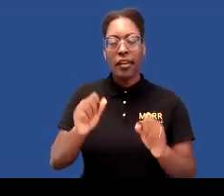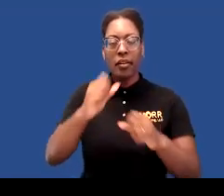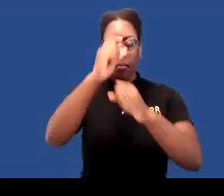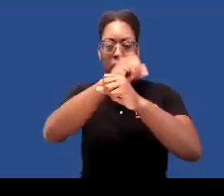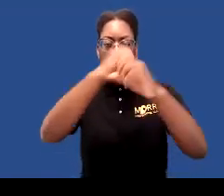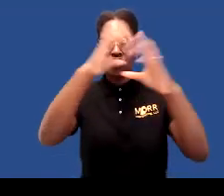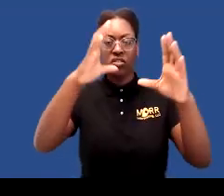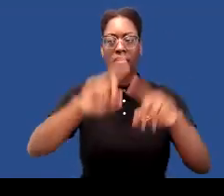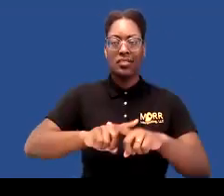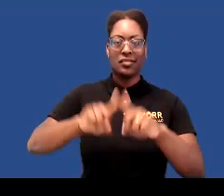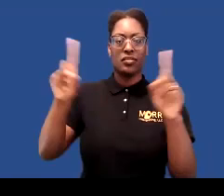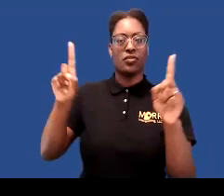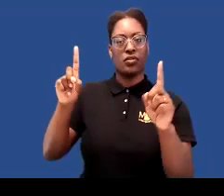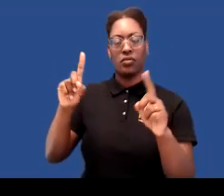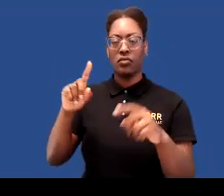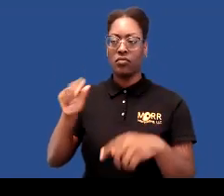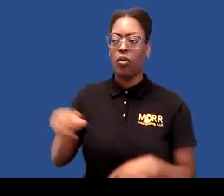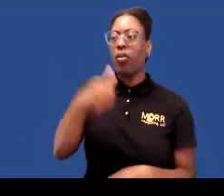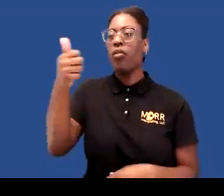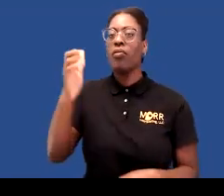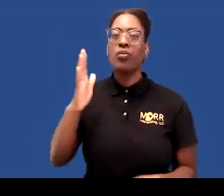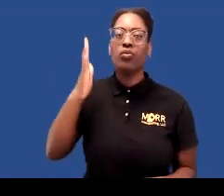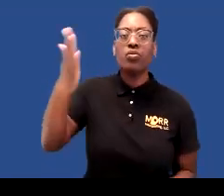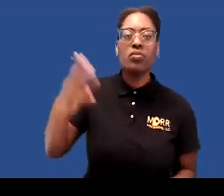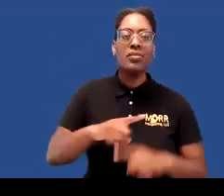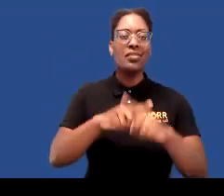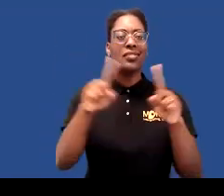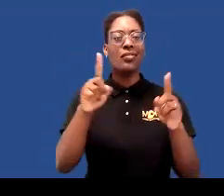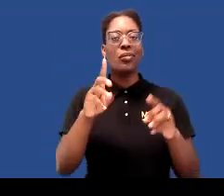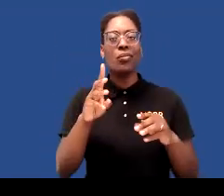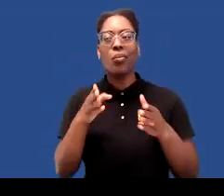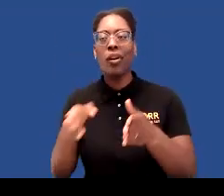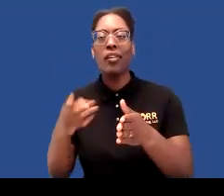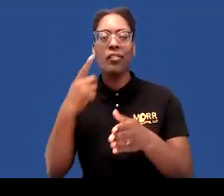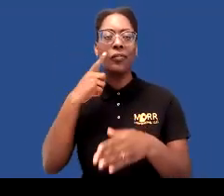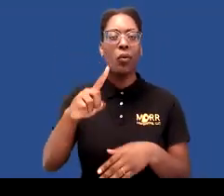an other ways of writing and being. I think that we can translate that